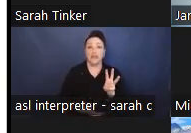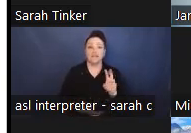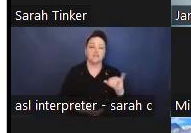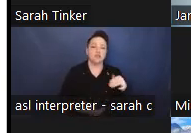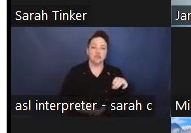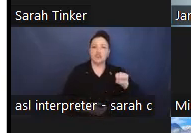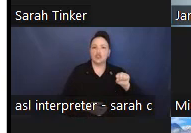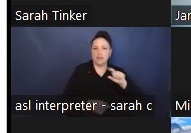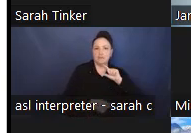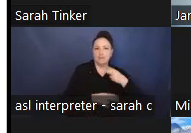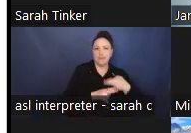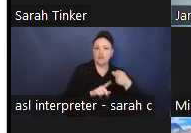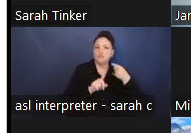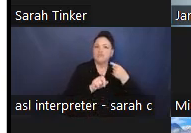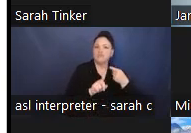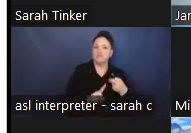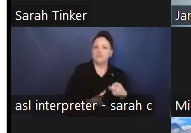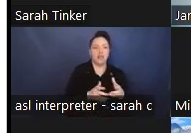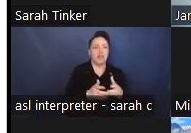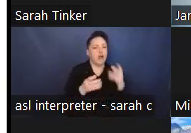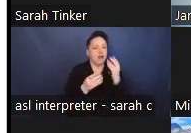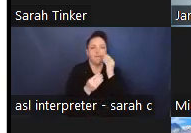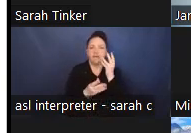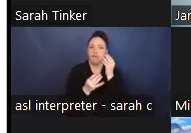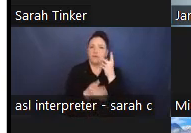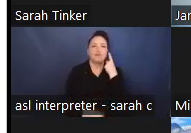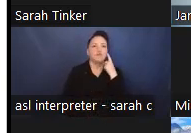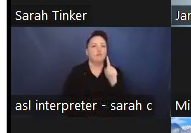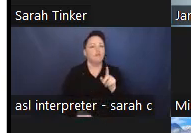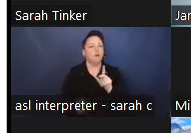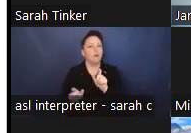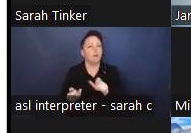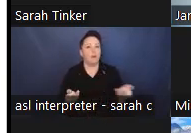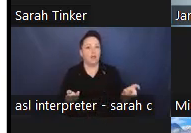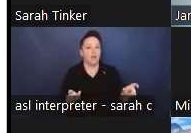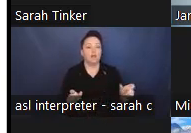the experience would be for people who have the able bodied without dependent status